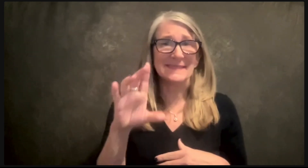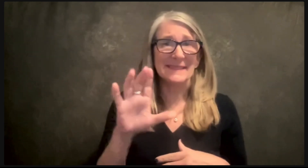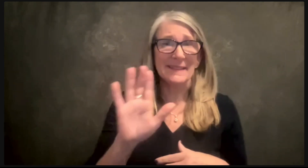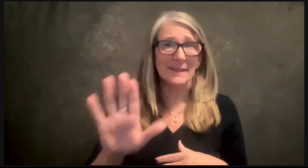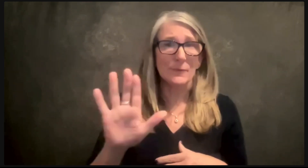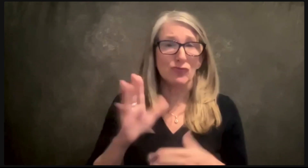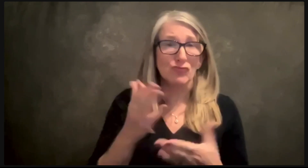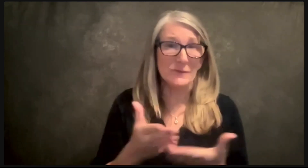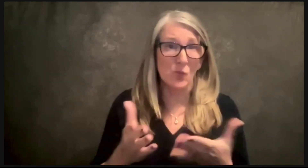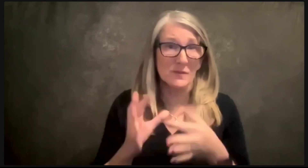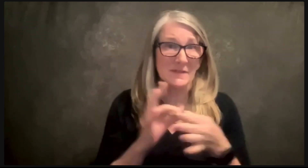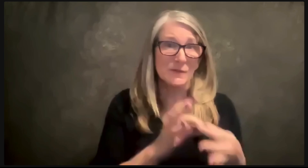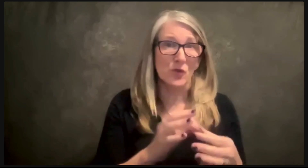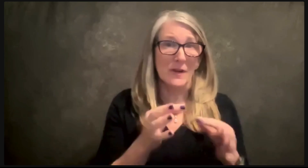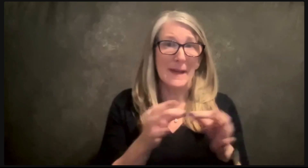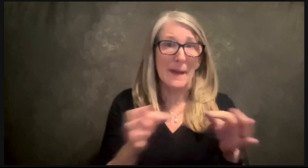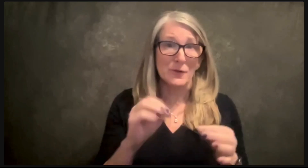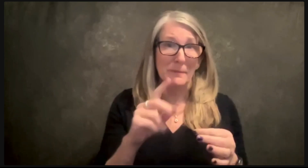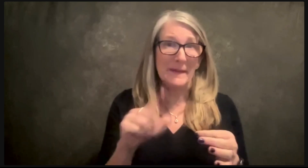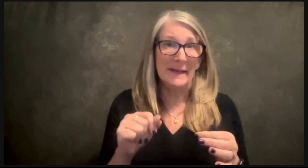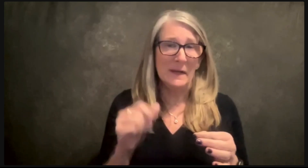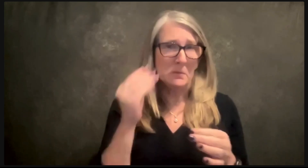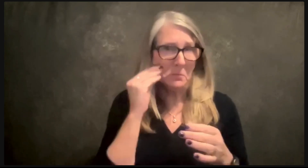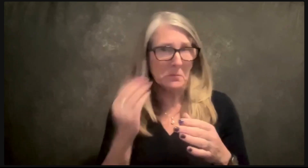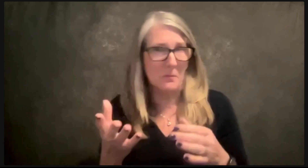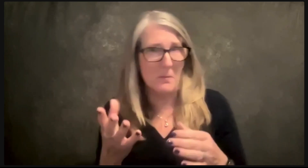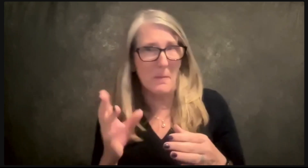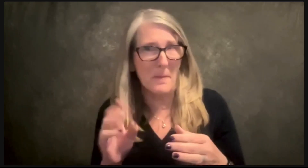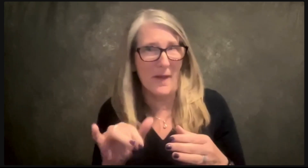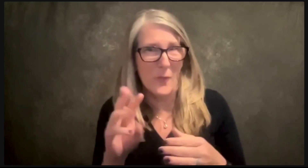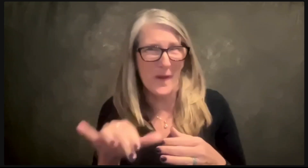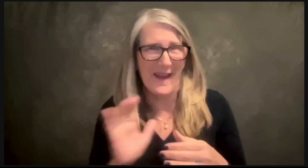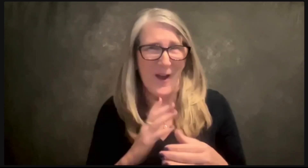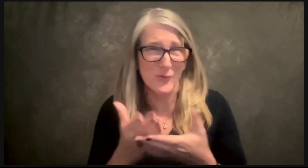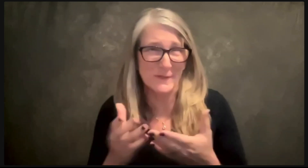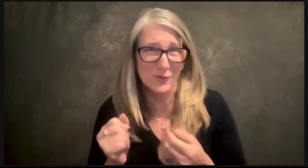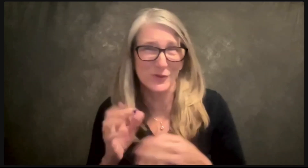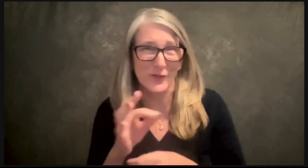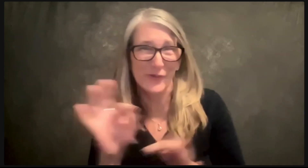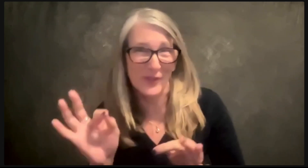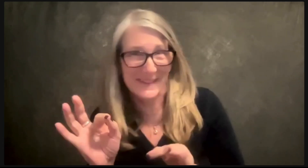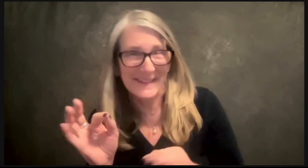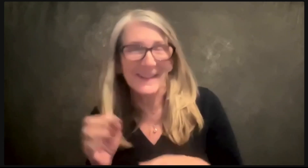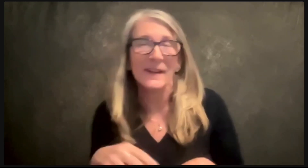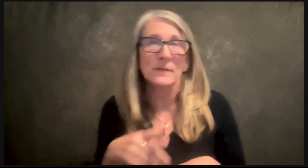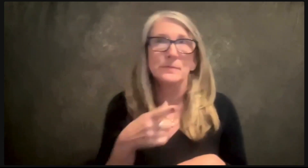We hope that NDC resources related to captioned media have been helpful.